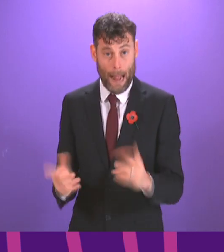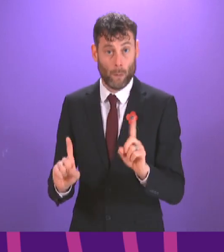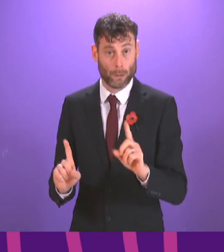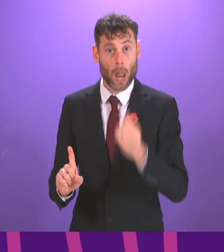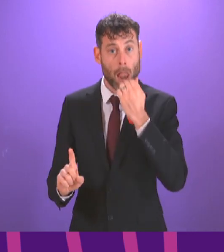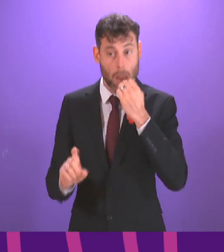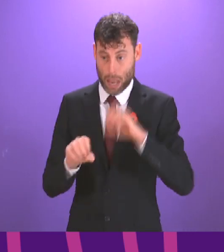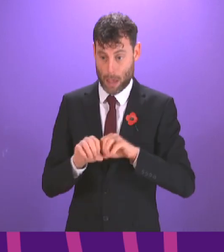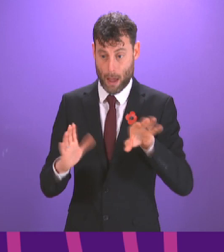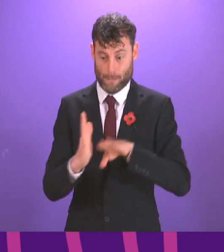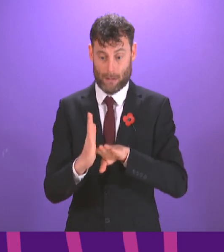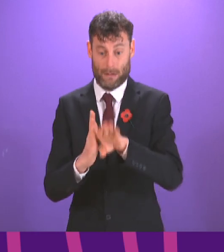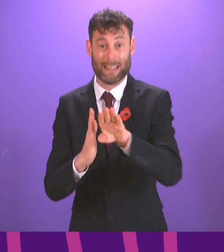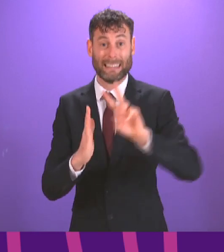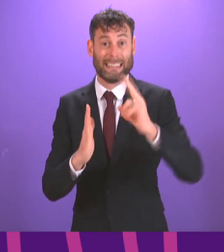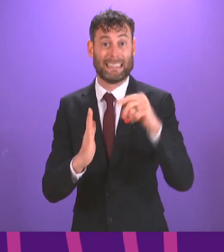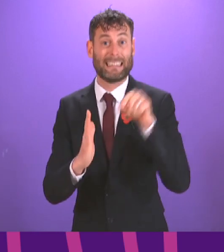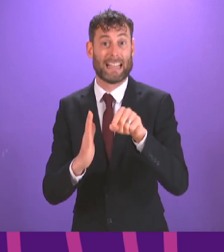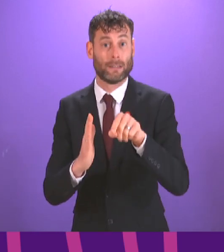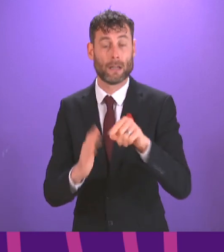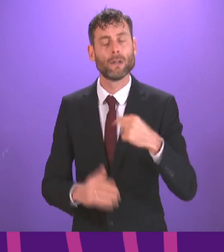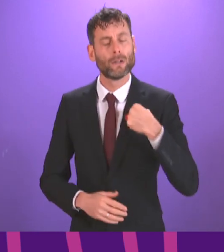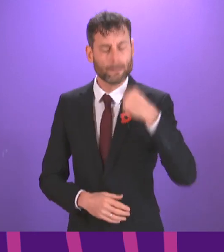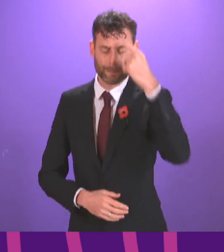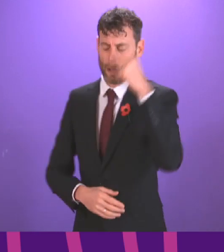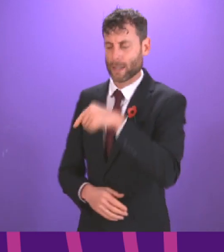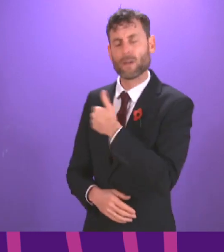This morning, I was struck by comments made by Professor June Andrews, who will be familiar